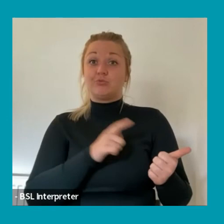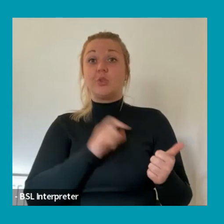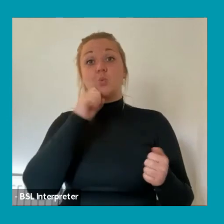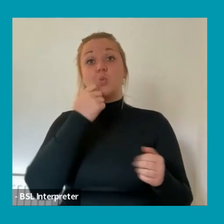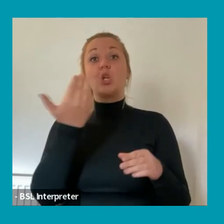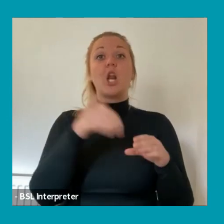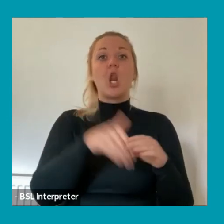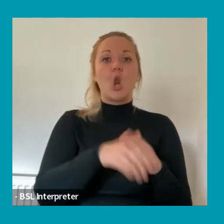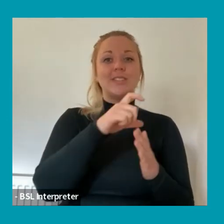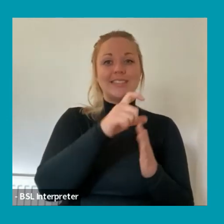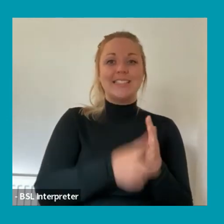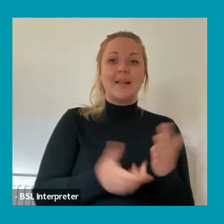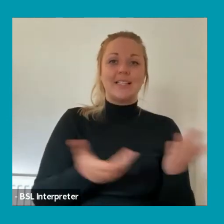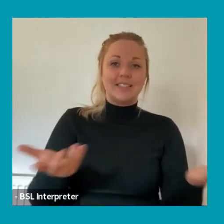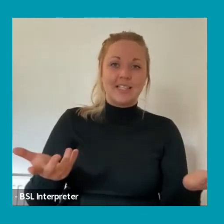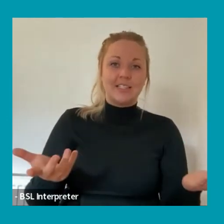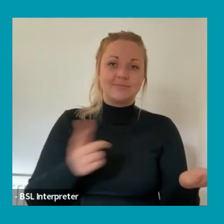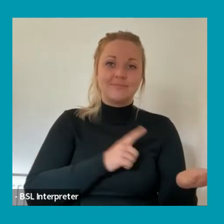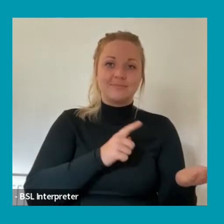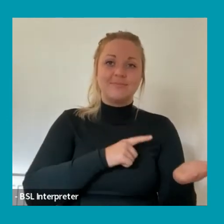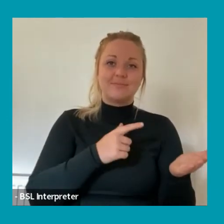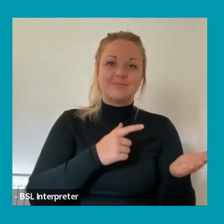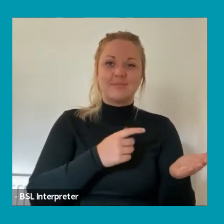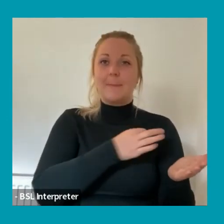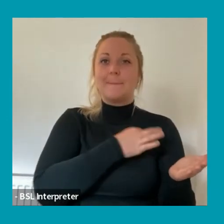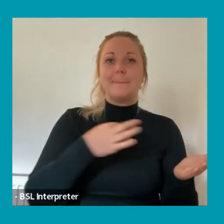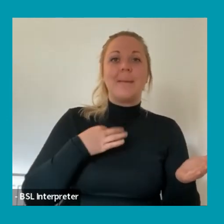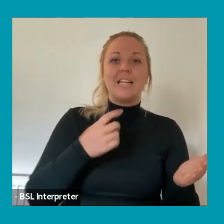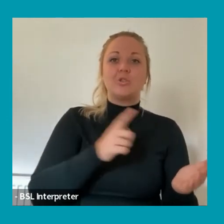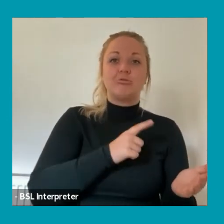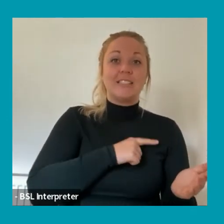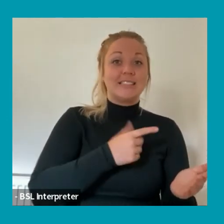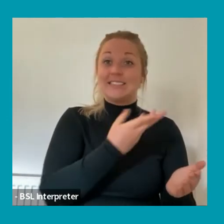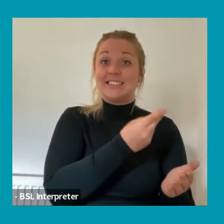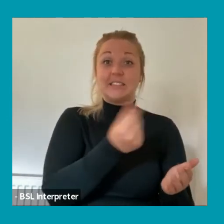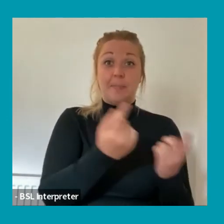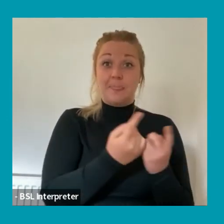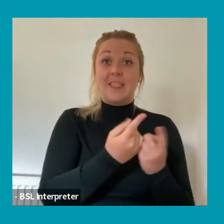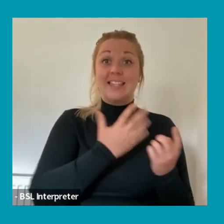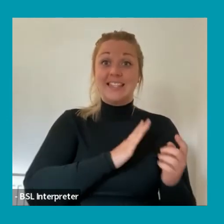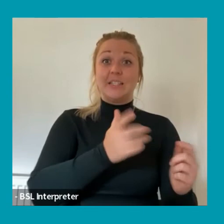Because for medical reasons, they need things to be adapted or changed.